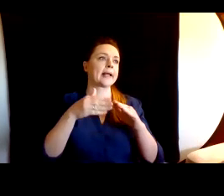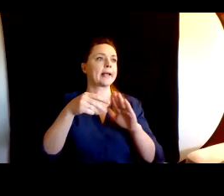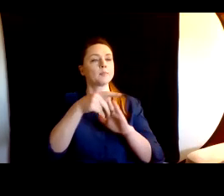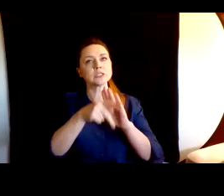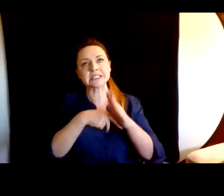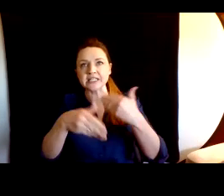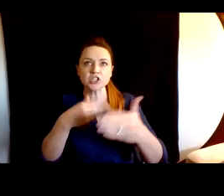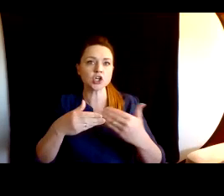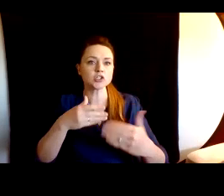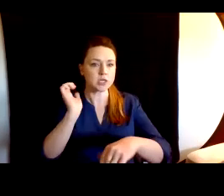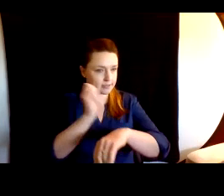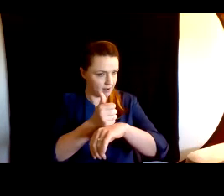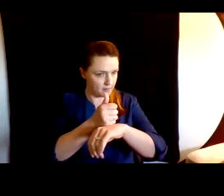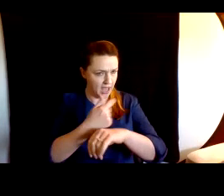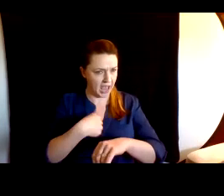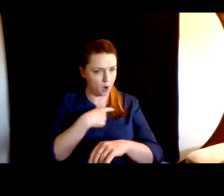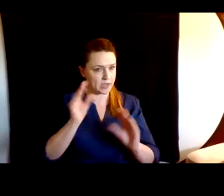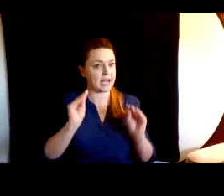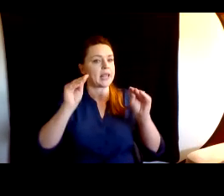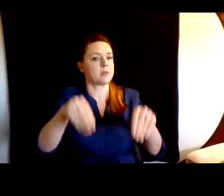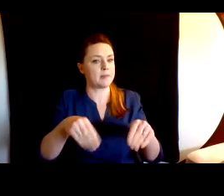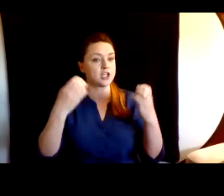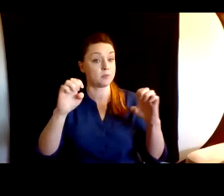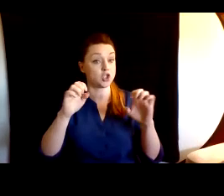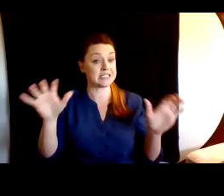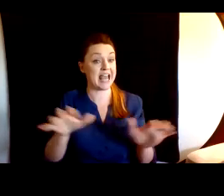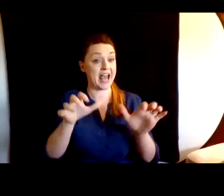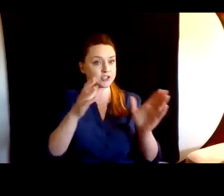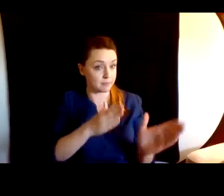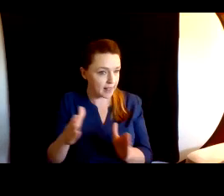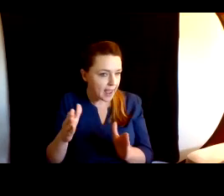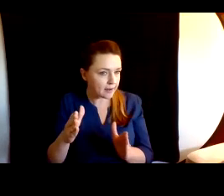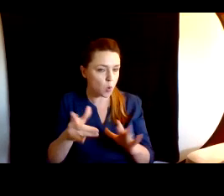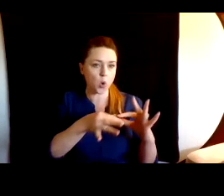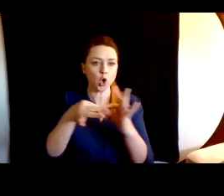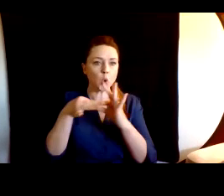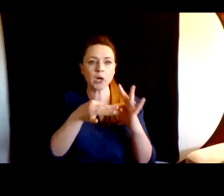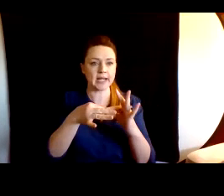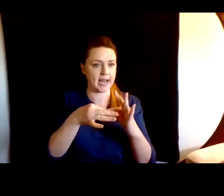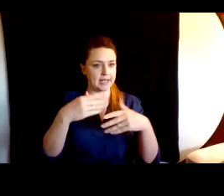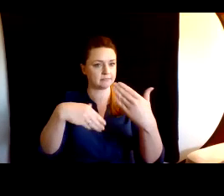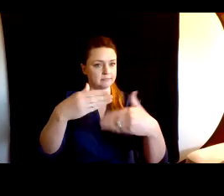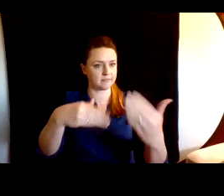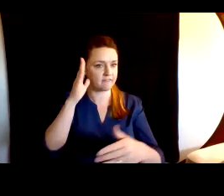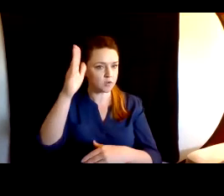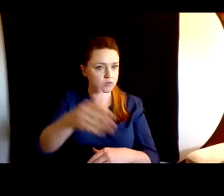to implement an emergency action plan or coordination moving forward. Are they utilizing those experiences